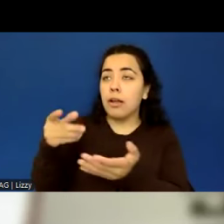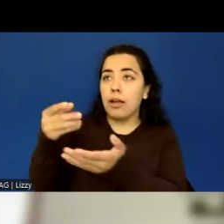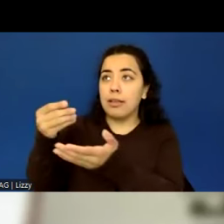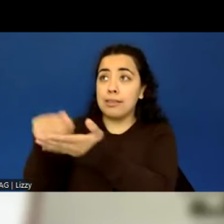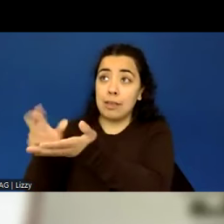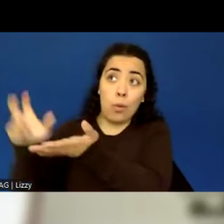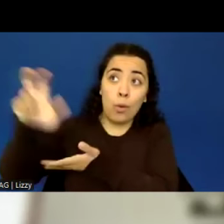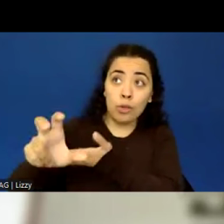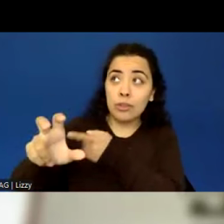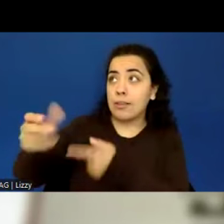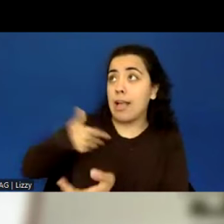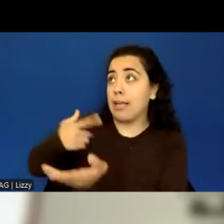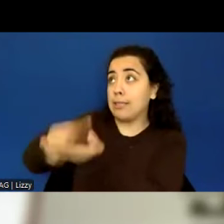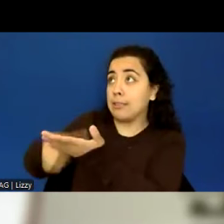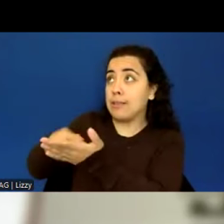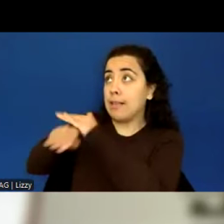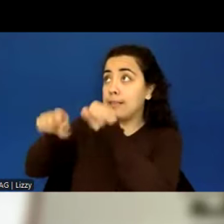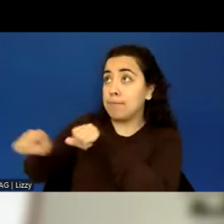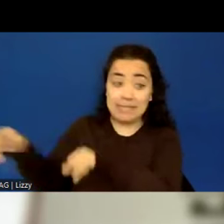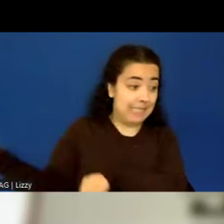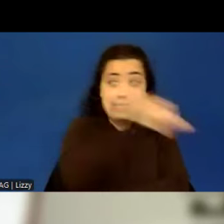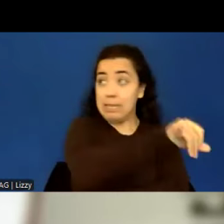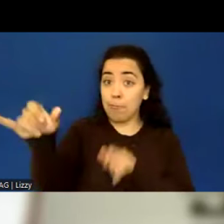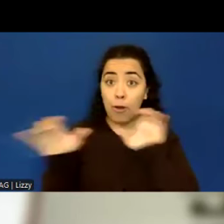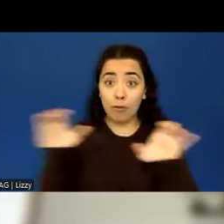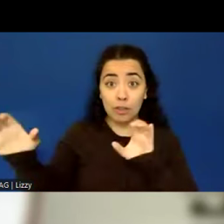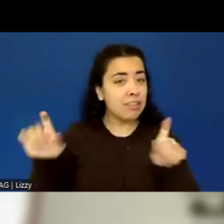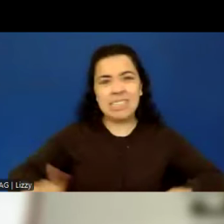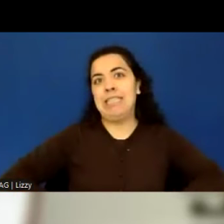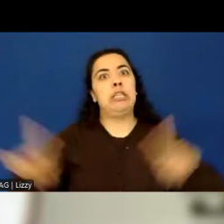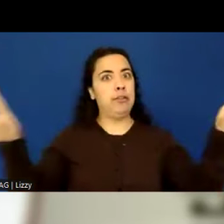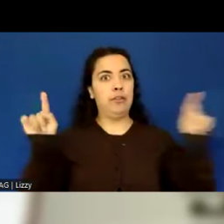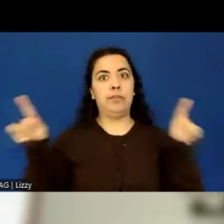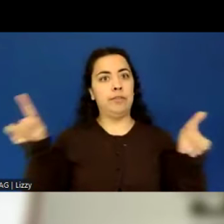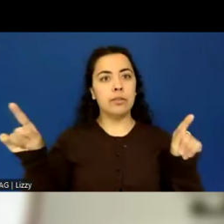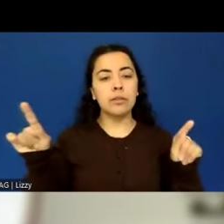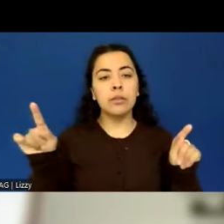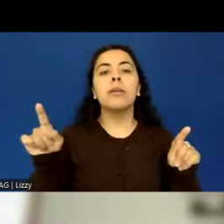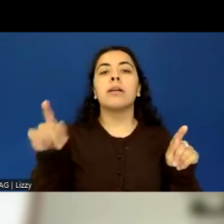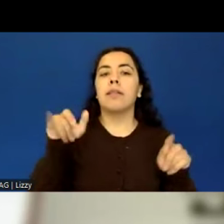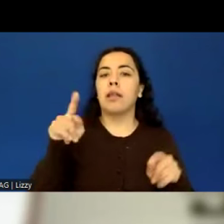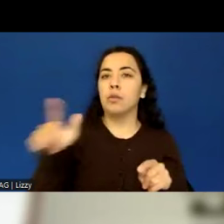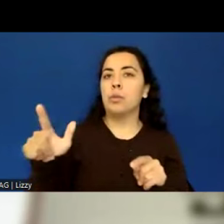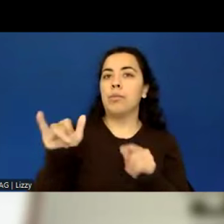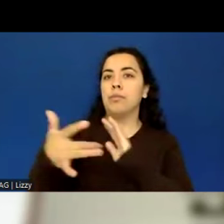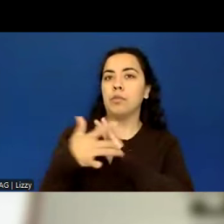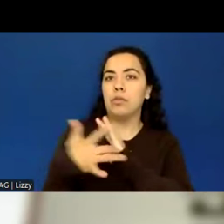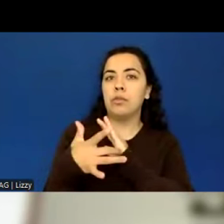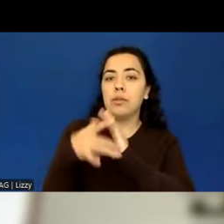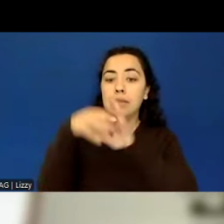So, also gathering tools and technologies inside your organization that allows you